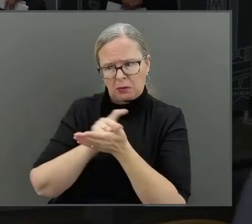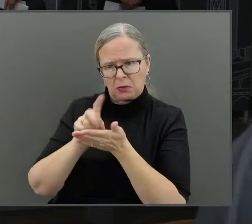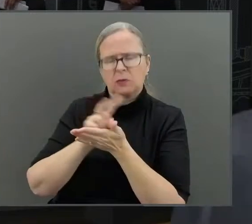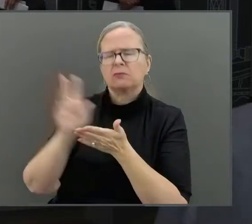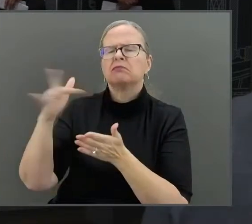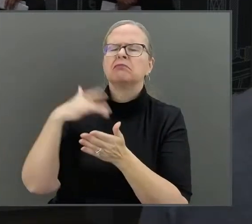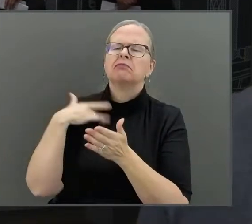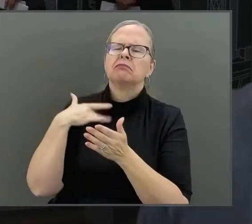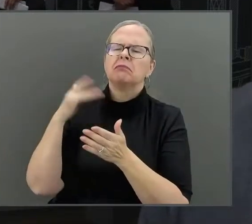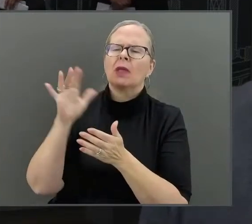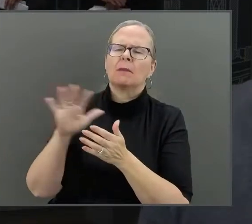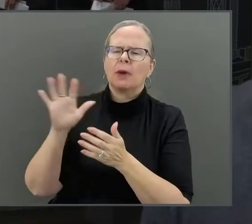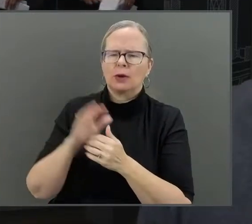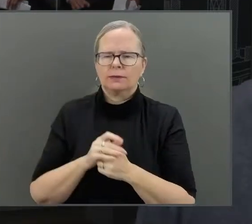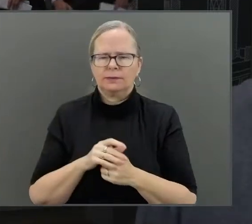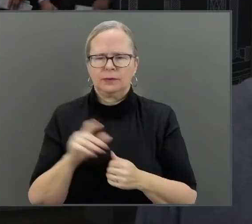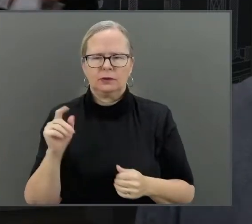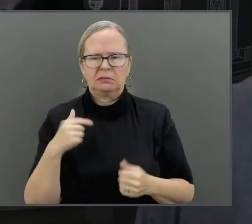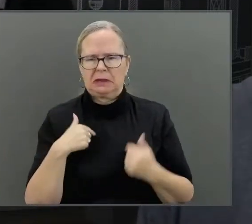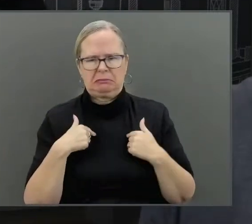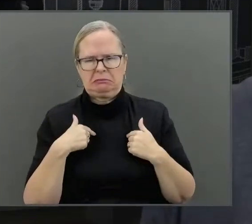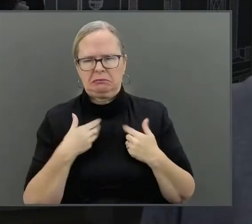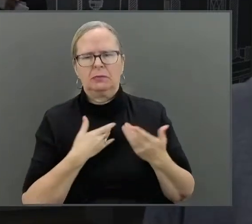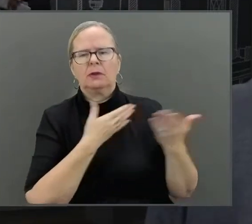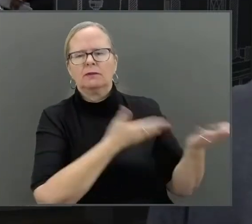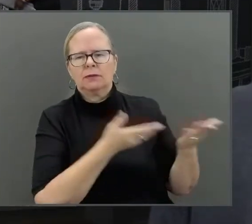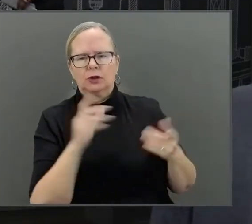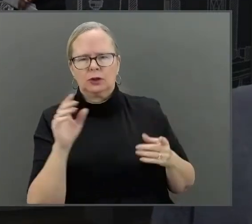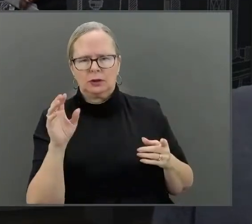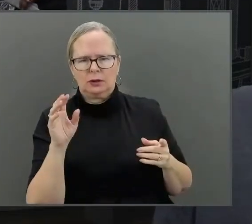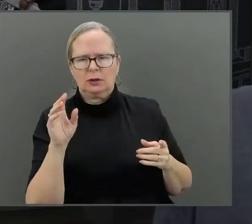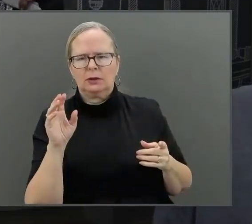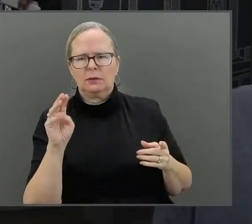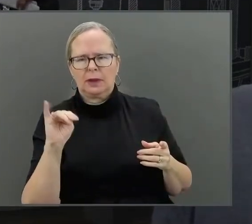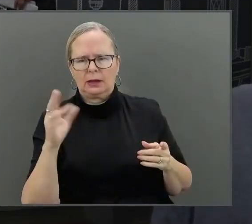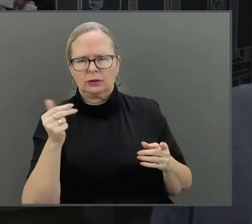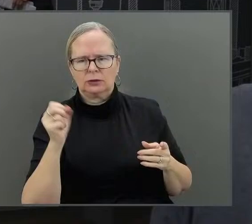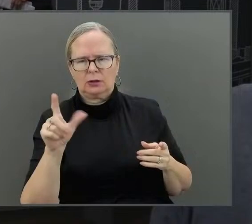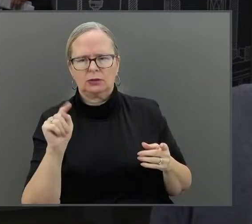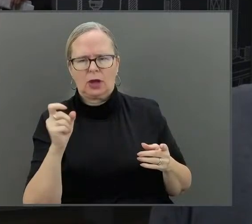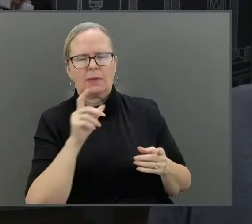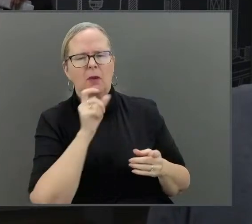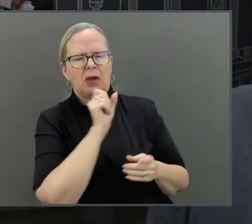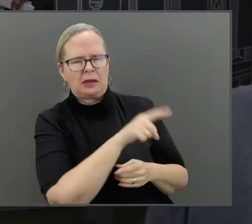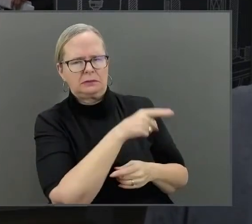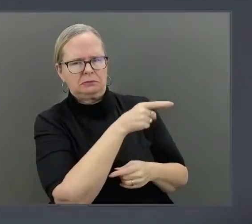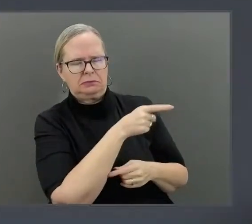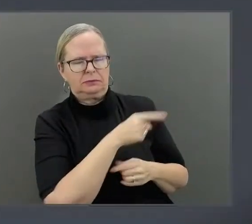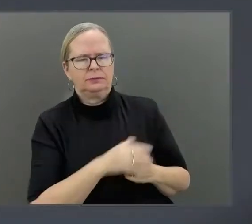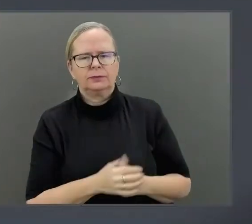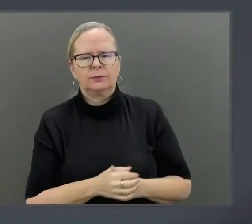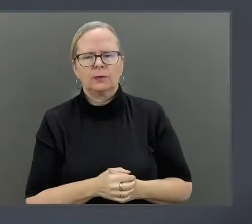what I understand it's a few days yeah thanks for the question so typically that would take two to